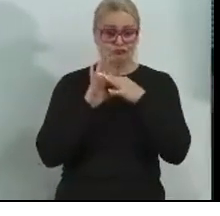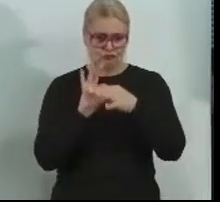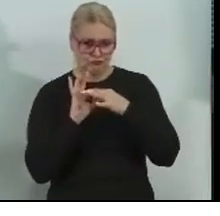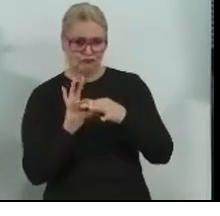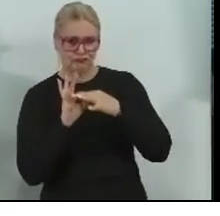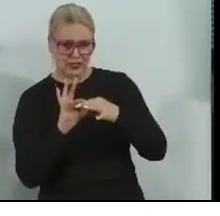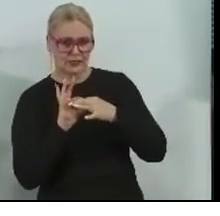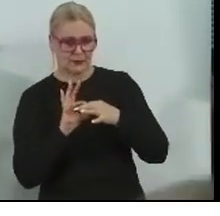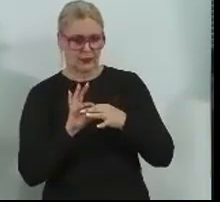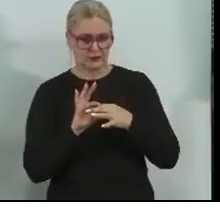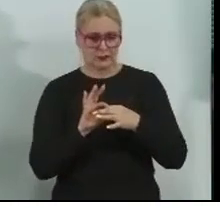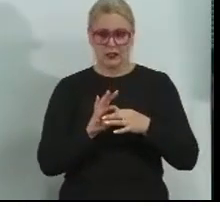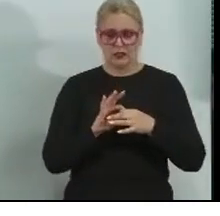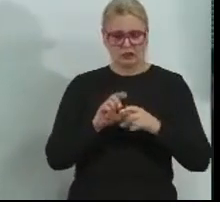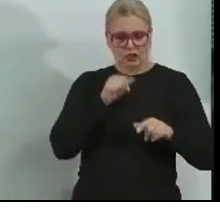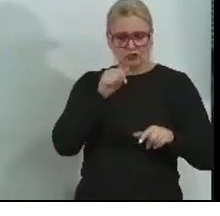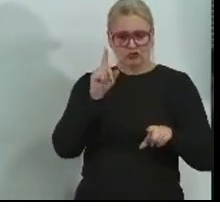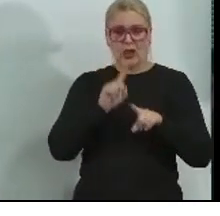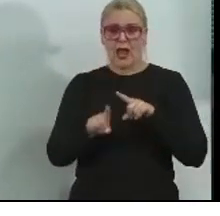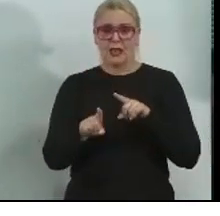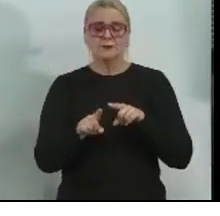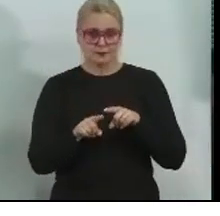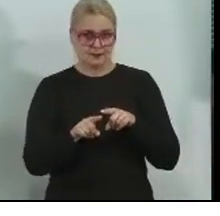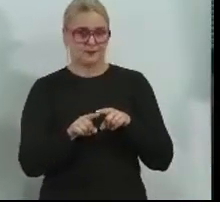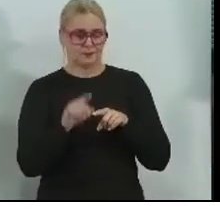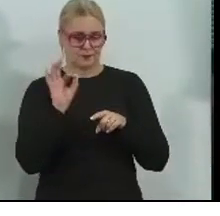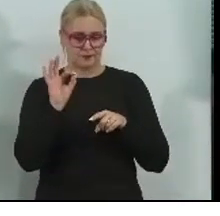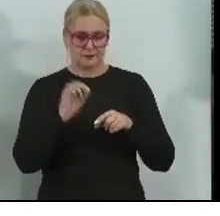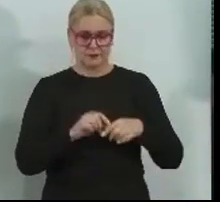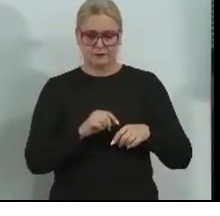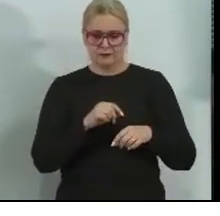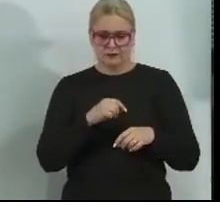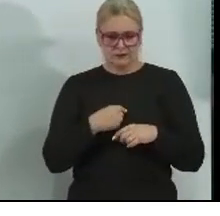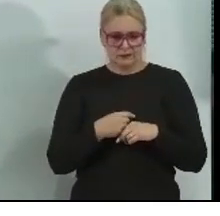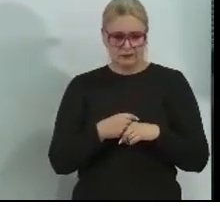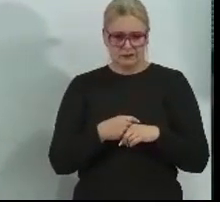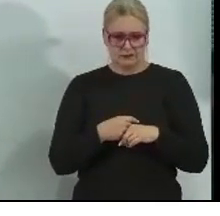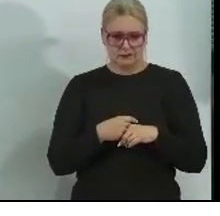And I mean, Shani mentioned earlier, around 74% of the population of that